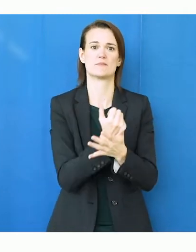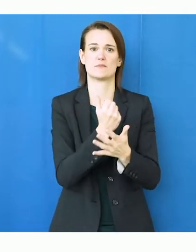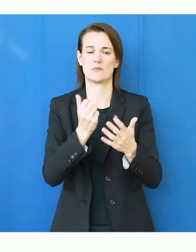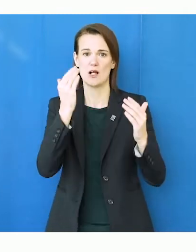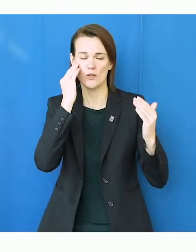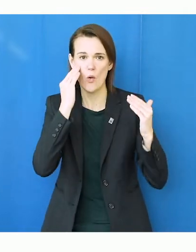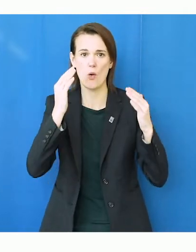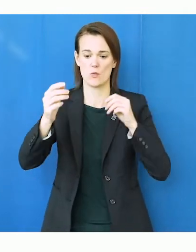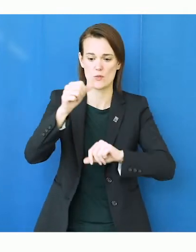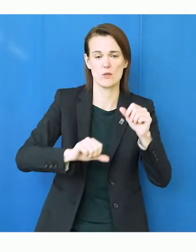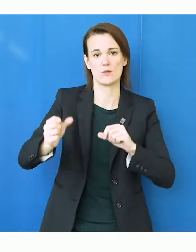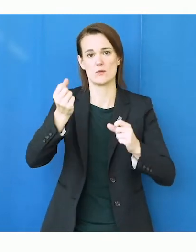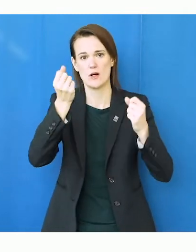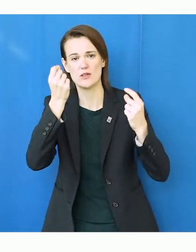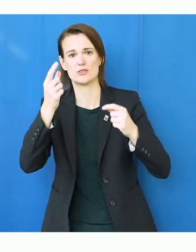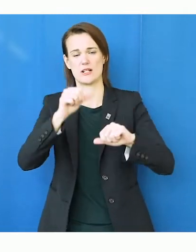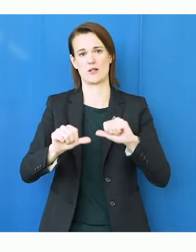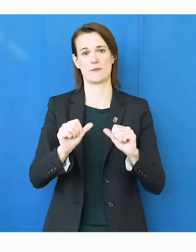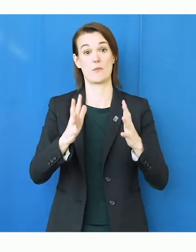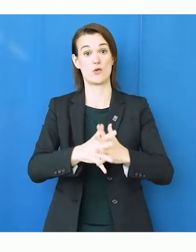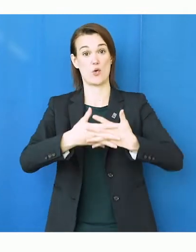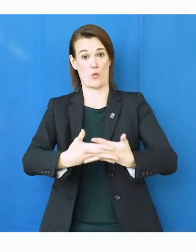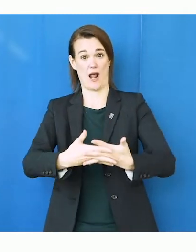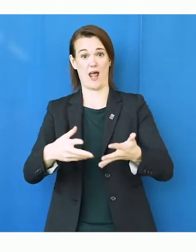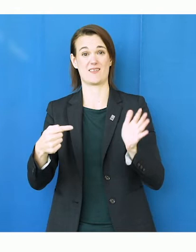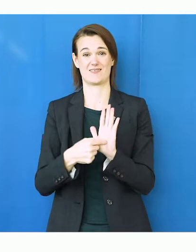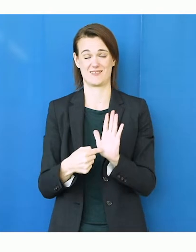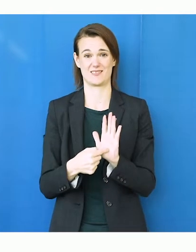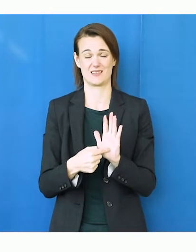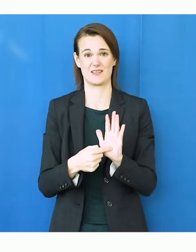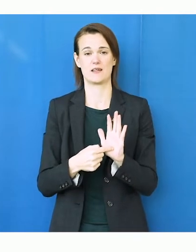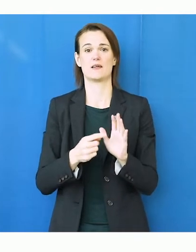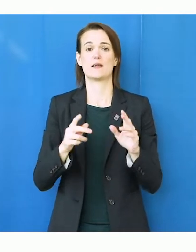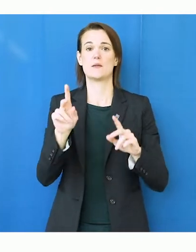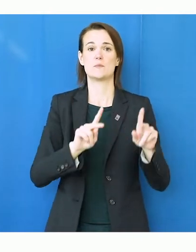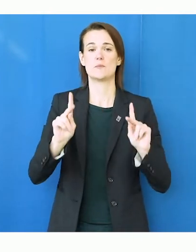The Quran says “Oh mankind, we have created you into different nations and tribes, so